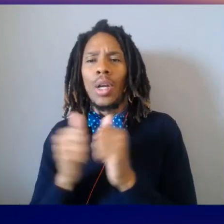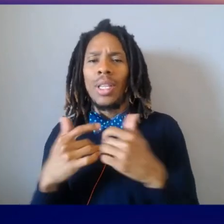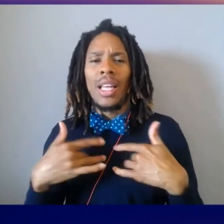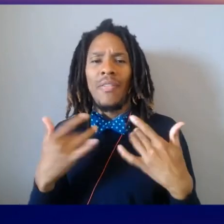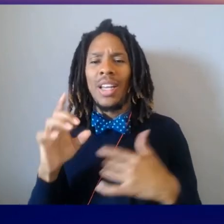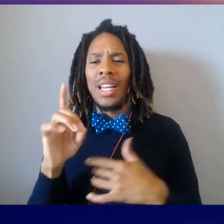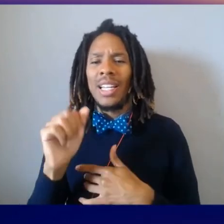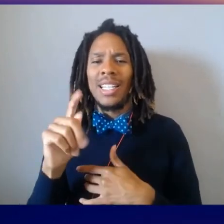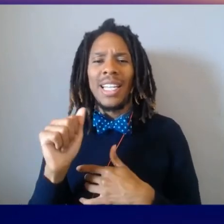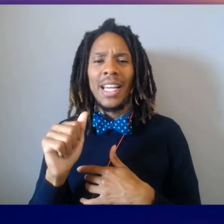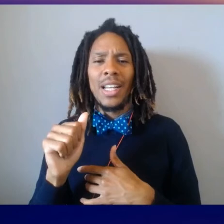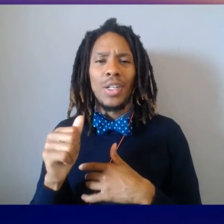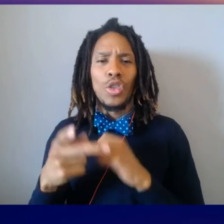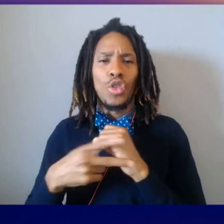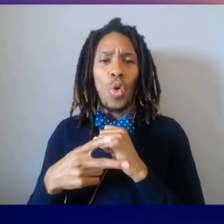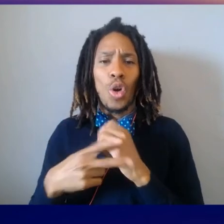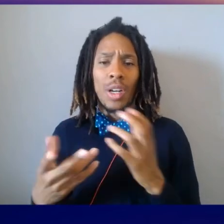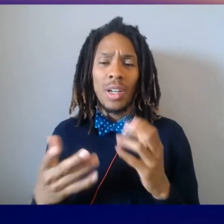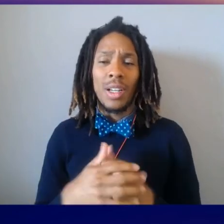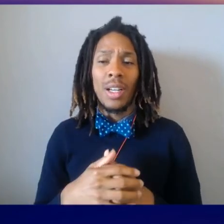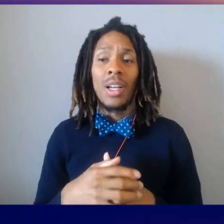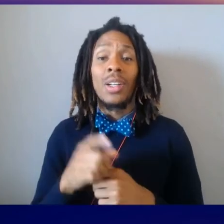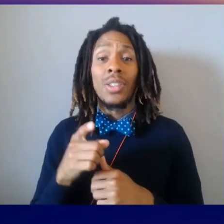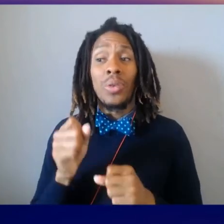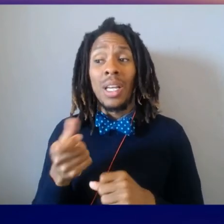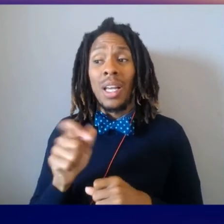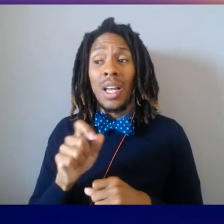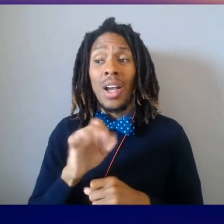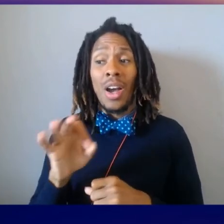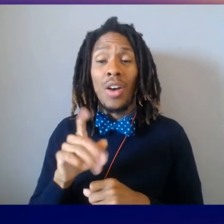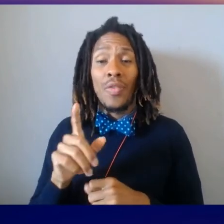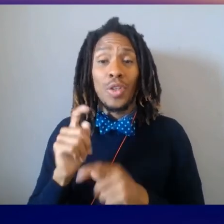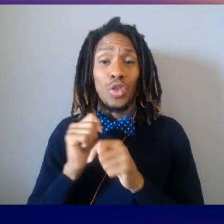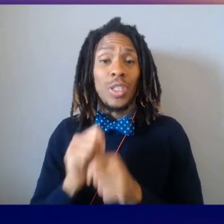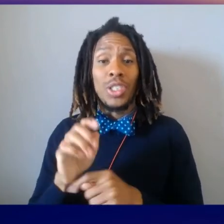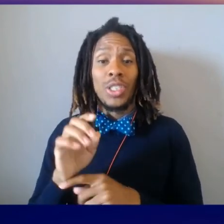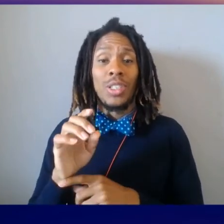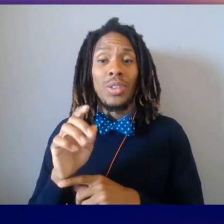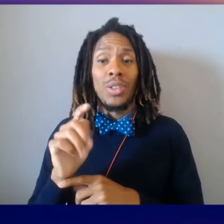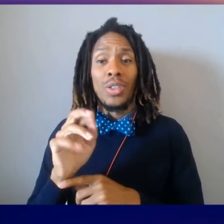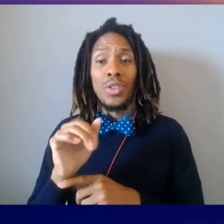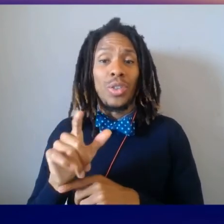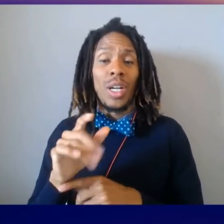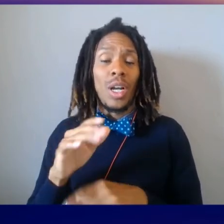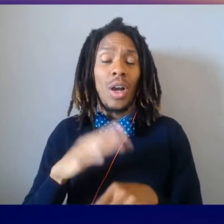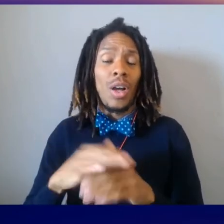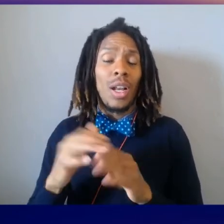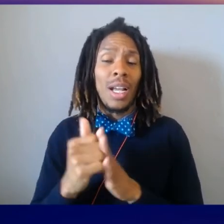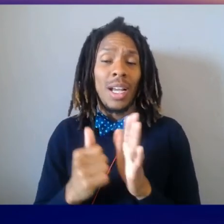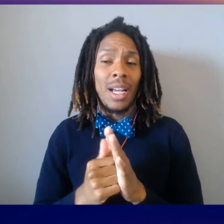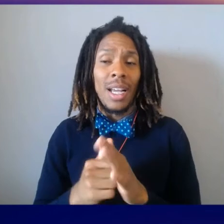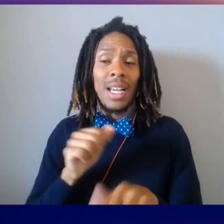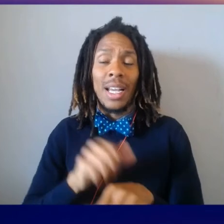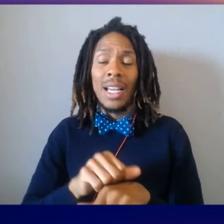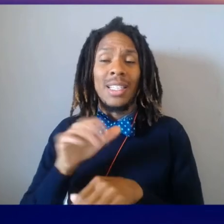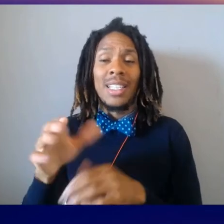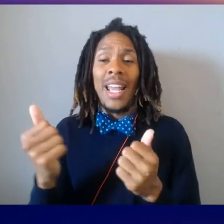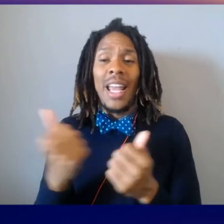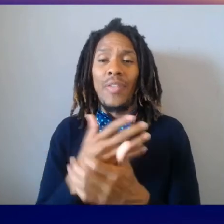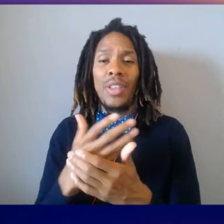So, you can actually turn off your traditional trails on an account and just send everything through... Just send everything through this. Through Lake. Exactly.